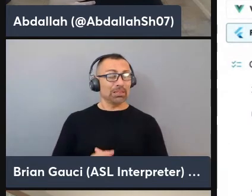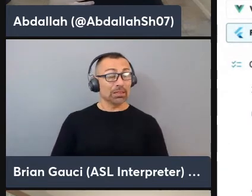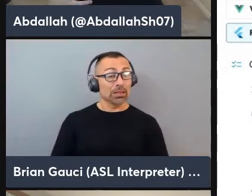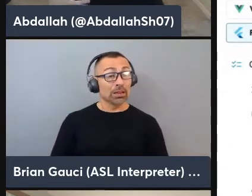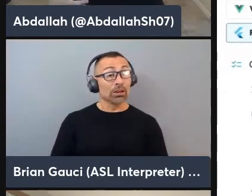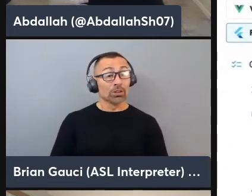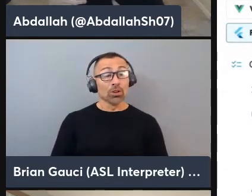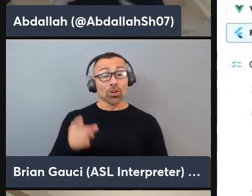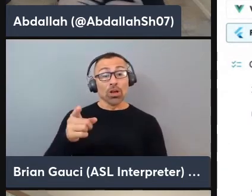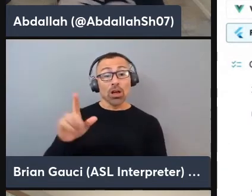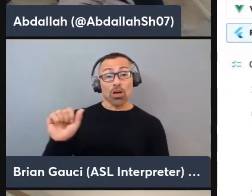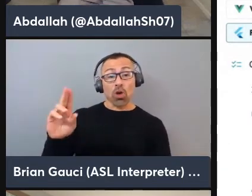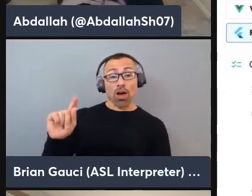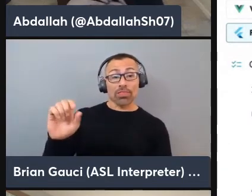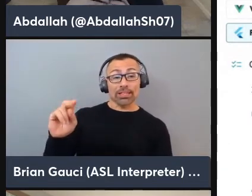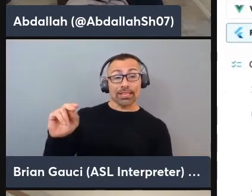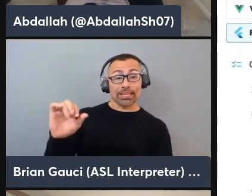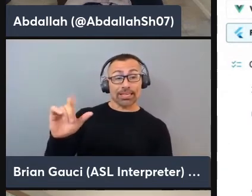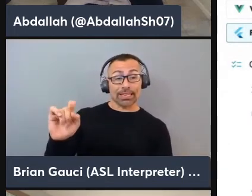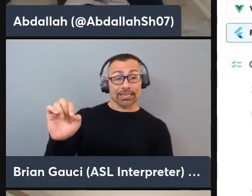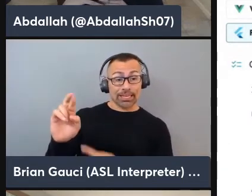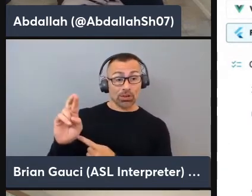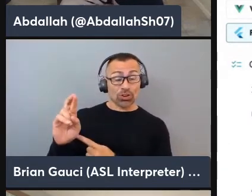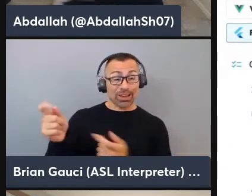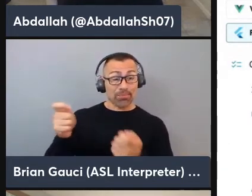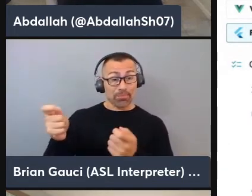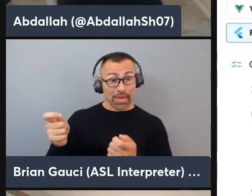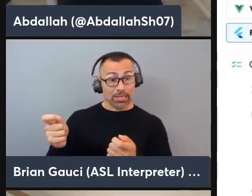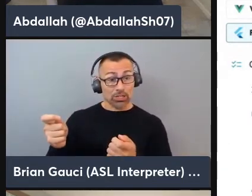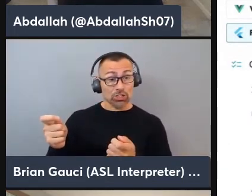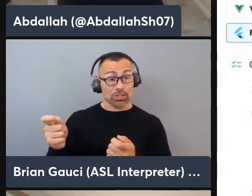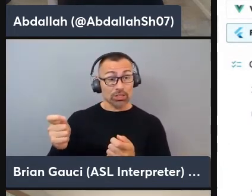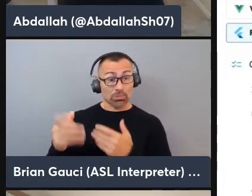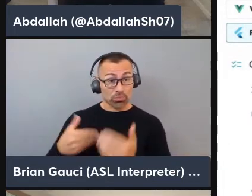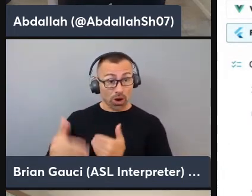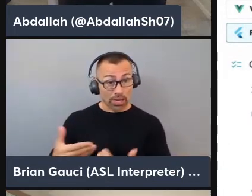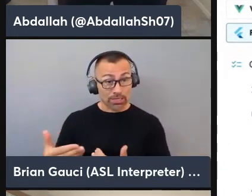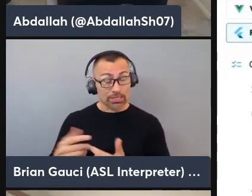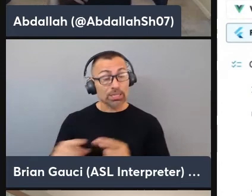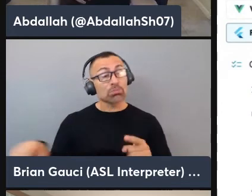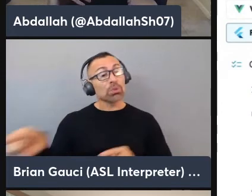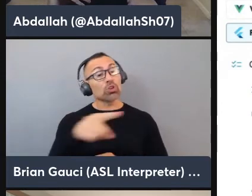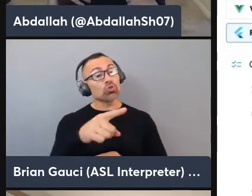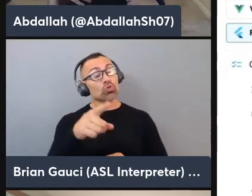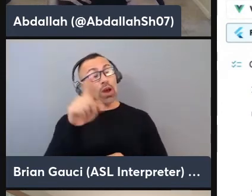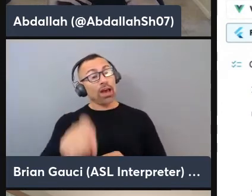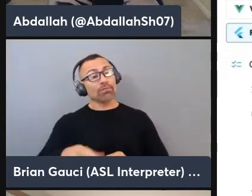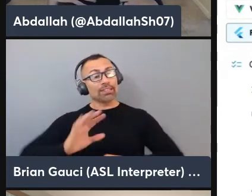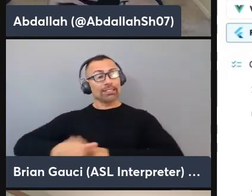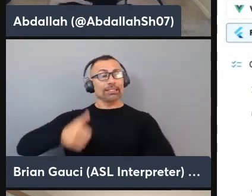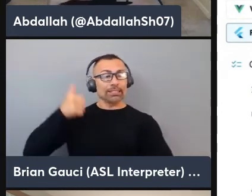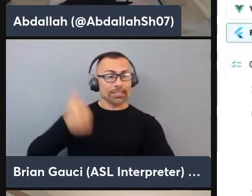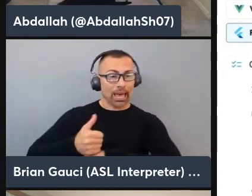using the authenticator, and then it's up to you to set up the experience completely. So whether, if you wanna, for example,